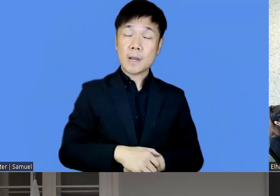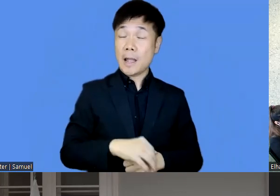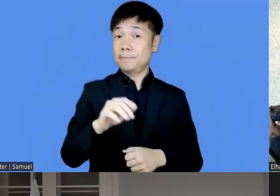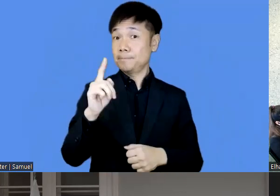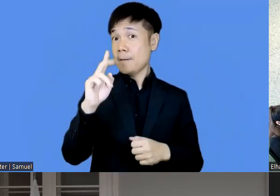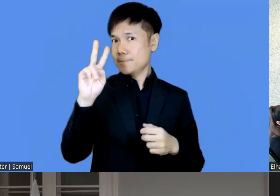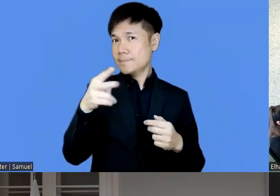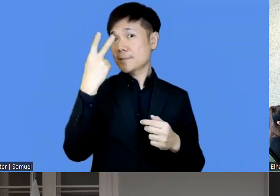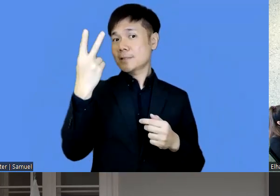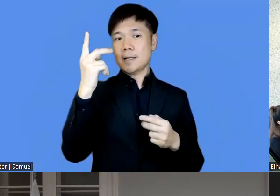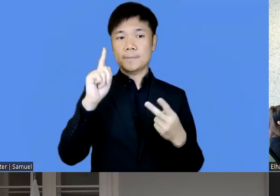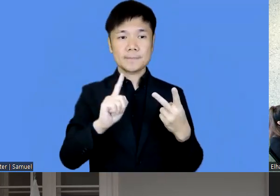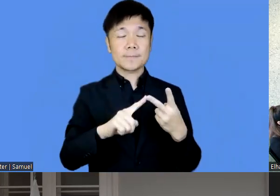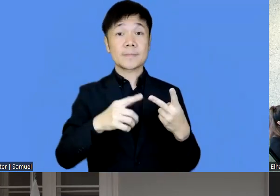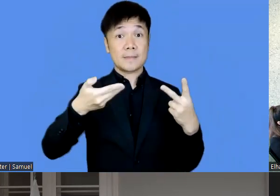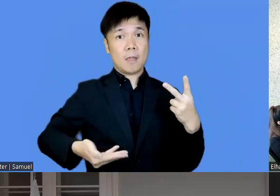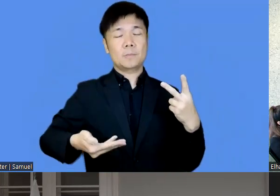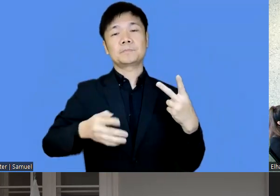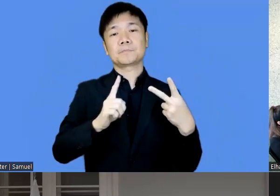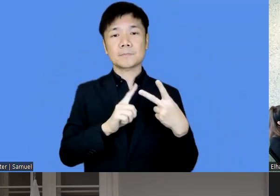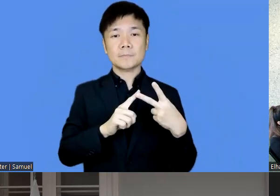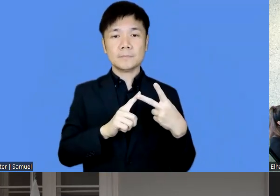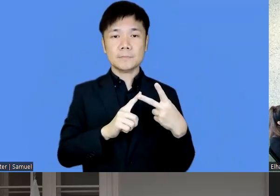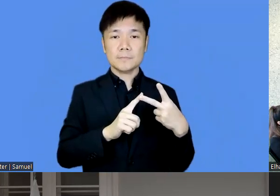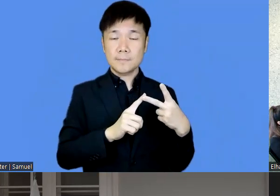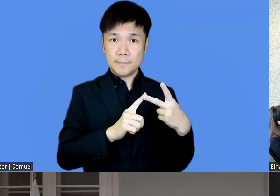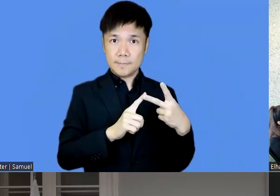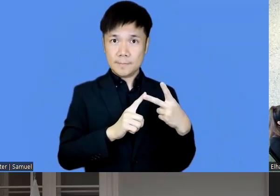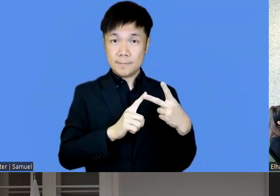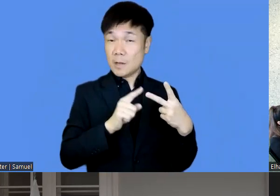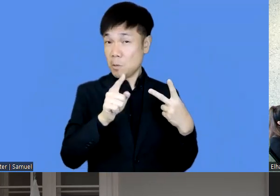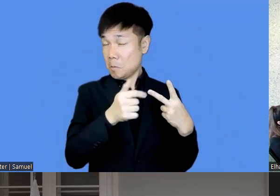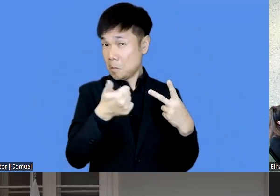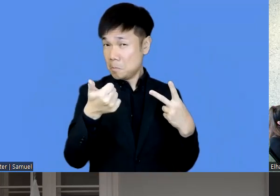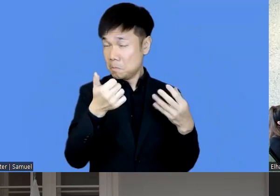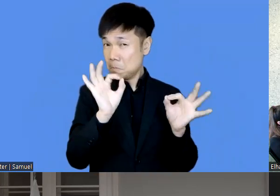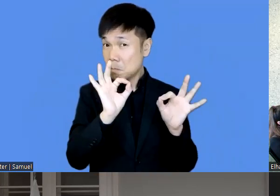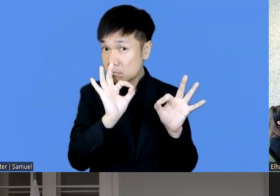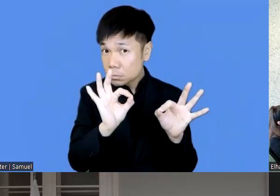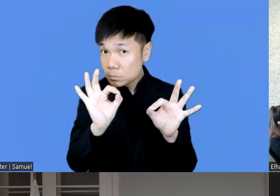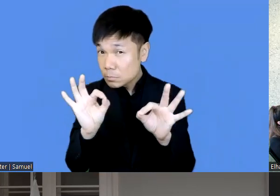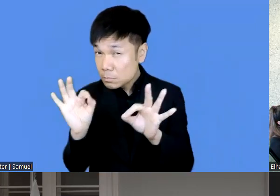is also that to date, and this goes to the issue of preparedness, some military doctrine